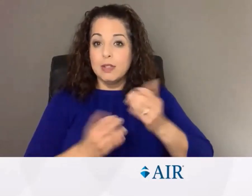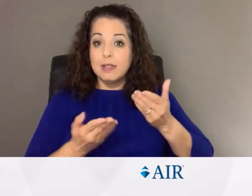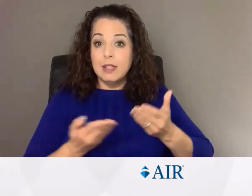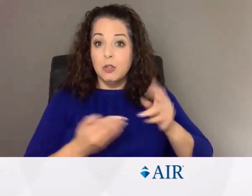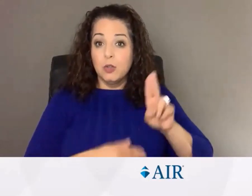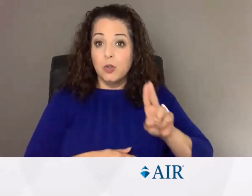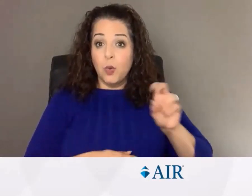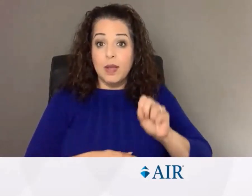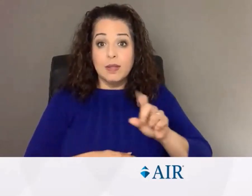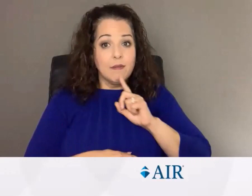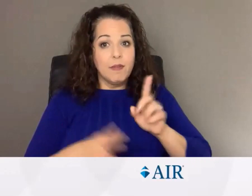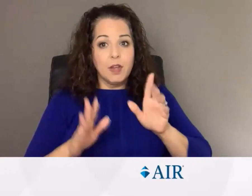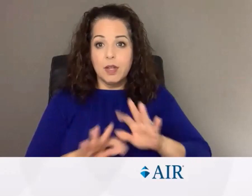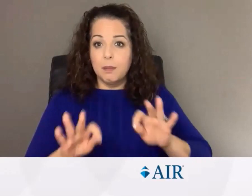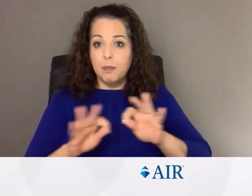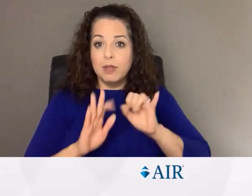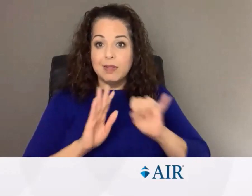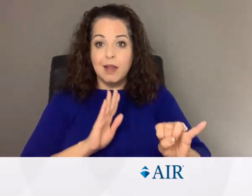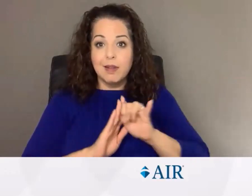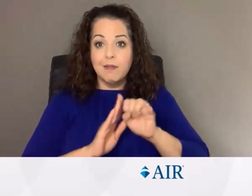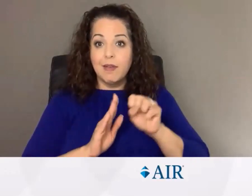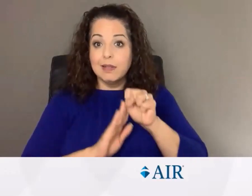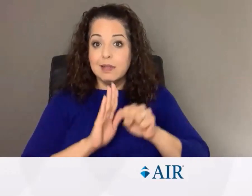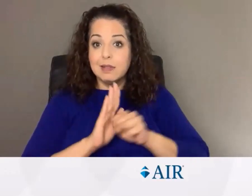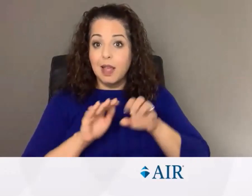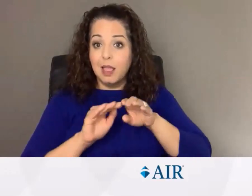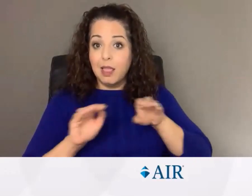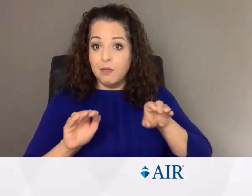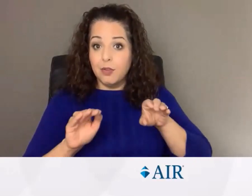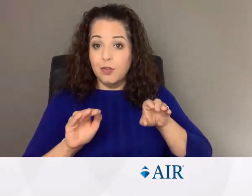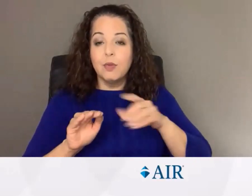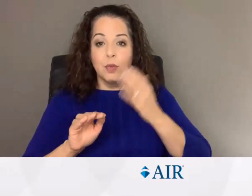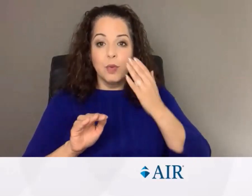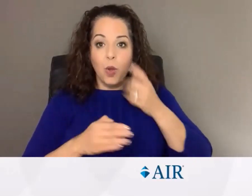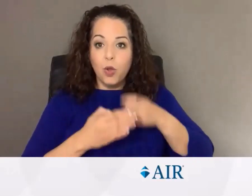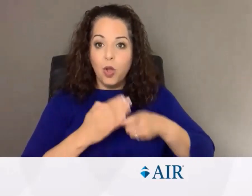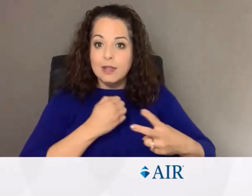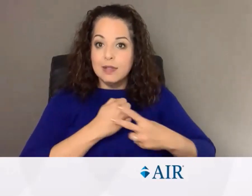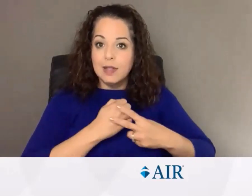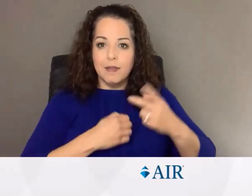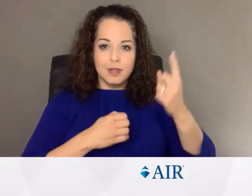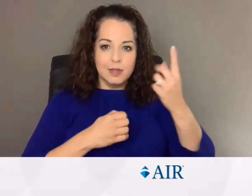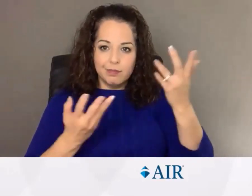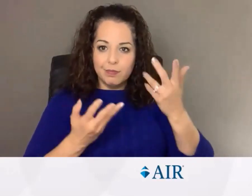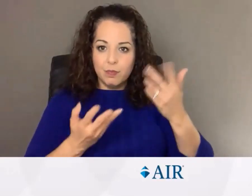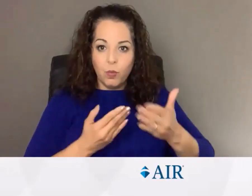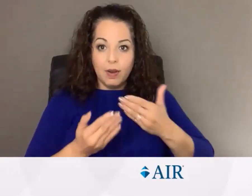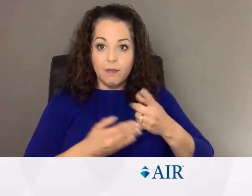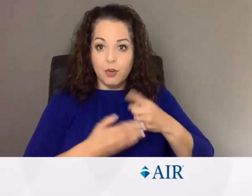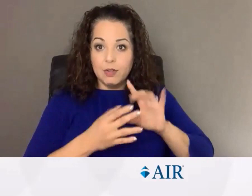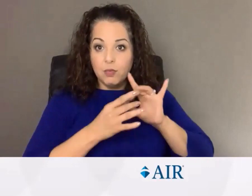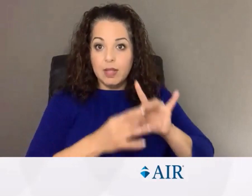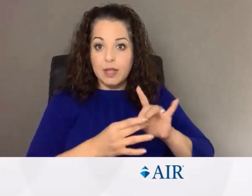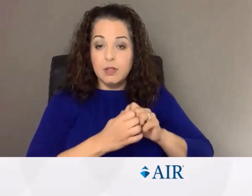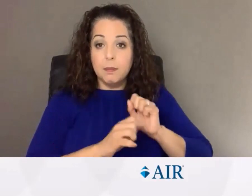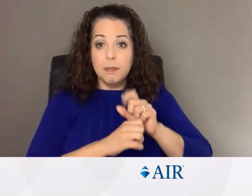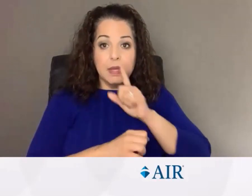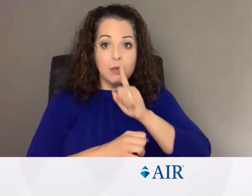to identify state-level cost savings or whatever it is to make it relevant to a specific state.